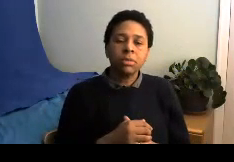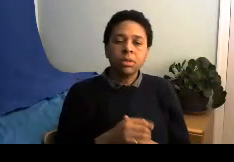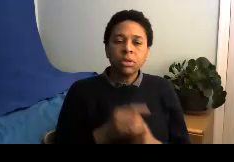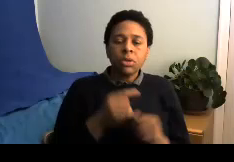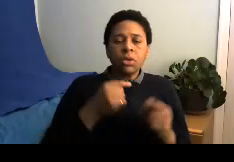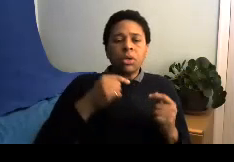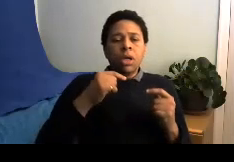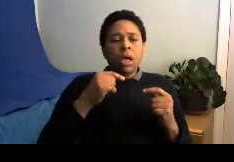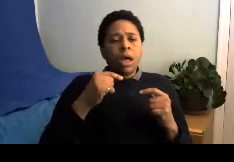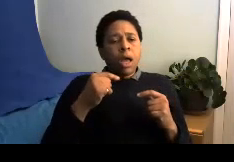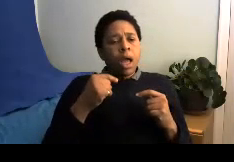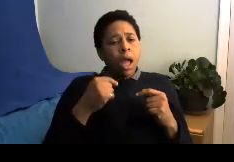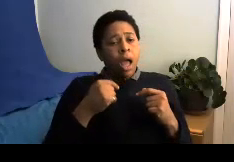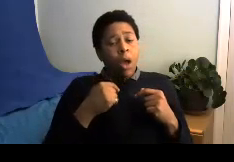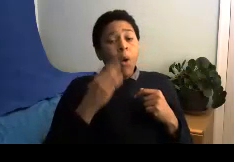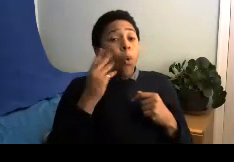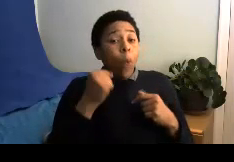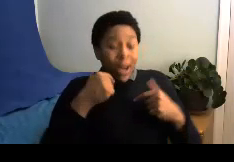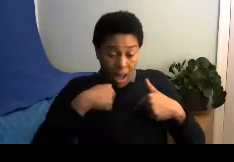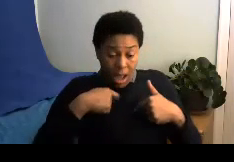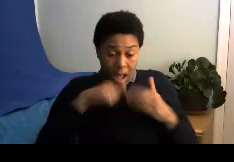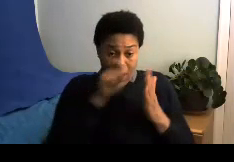I wasn't the finished article when I sent my work to Sharmaine